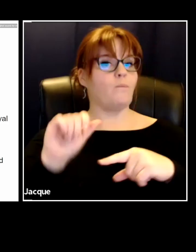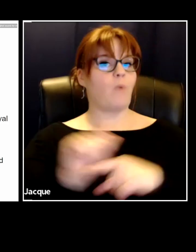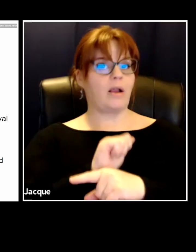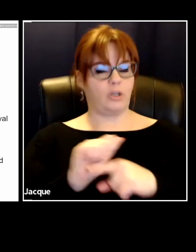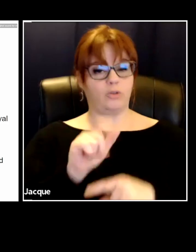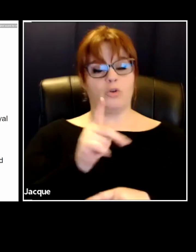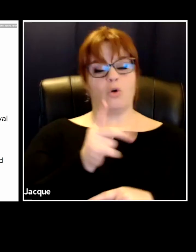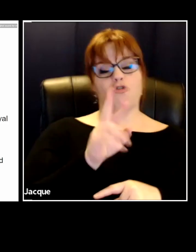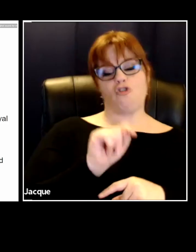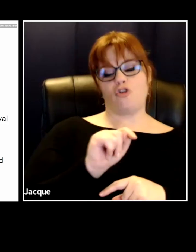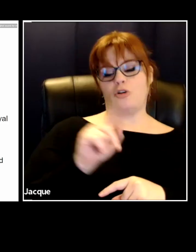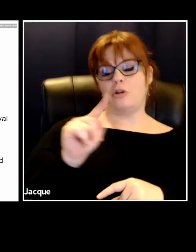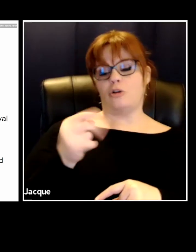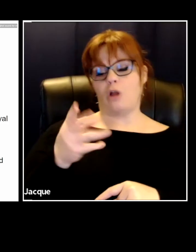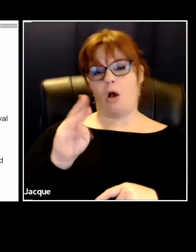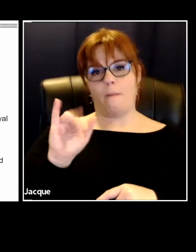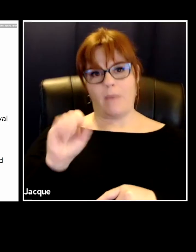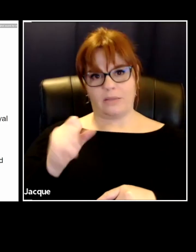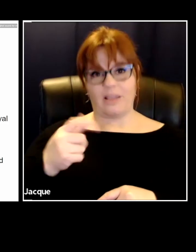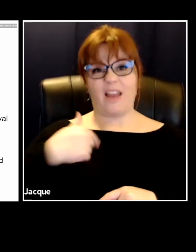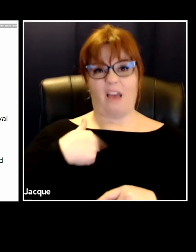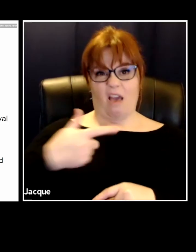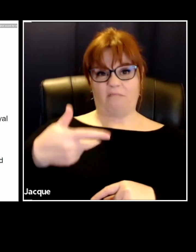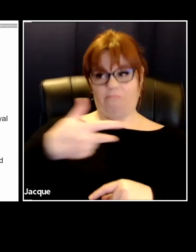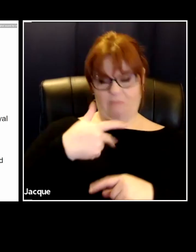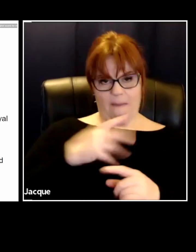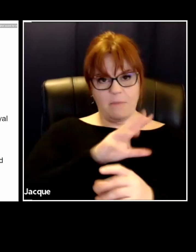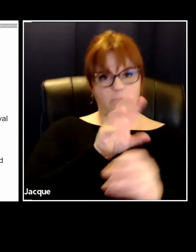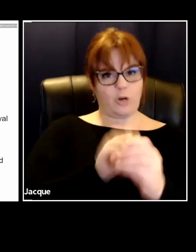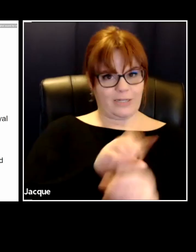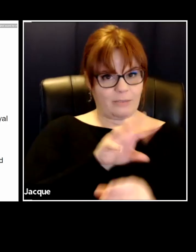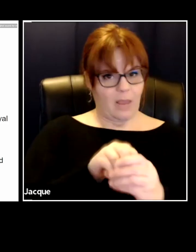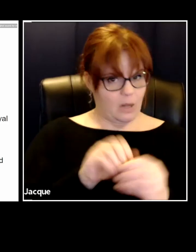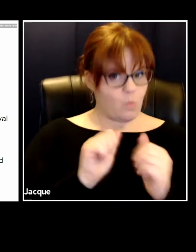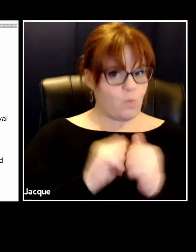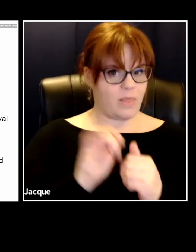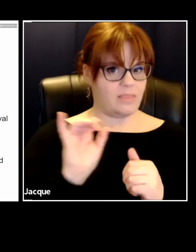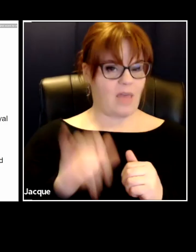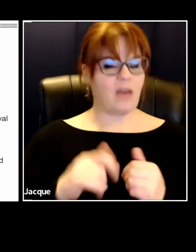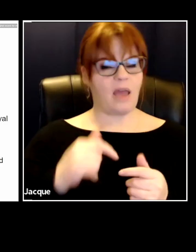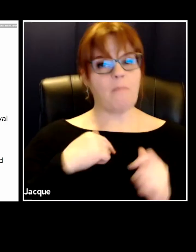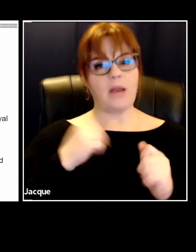and I have all kind of um, been participating that and been able to exchange ideas through that.